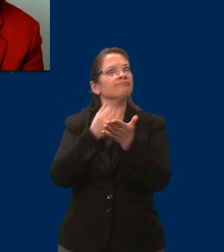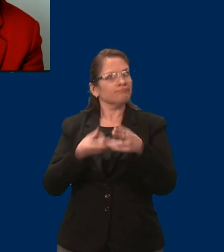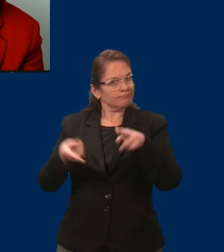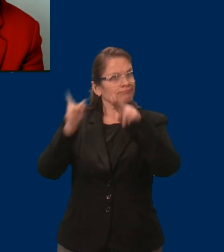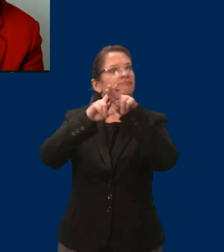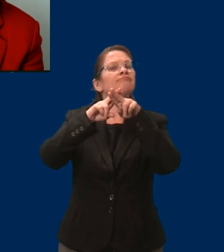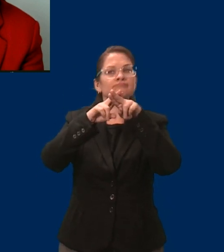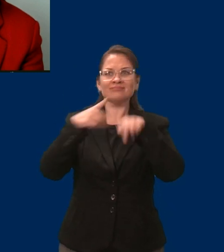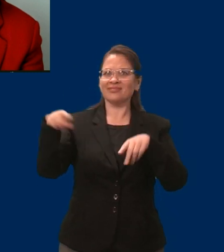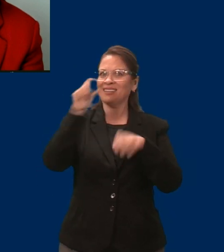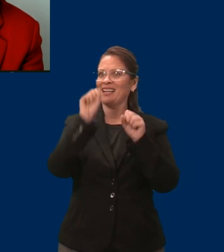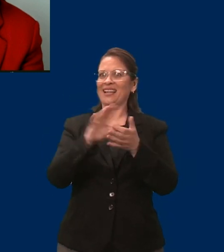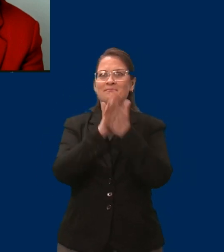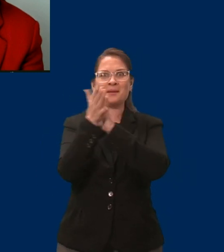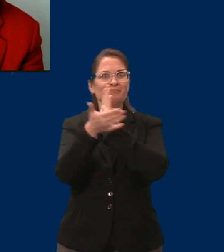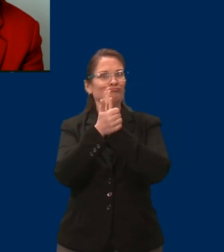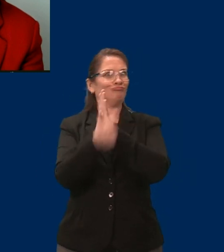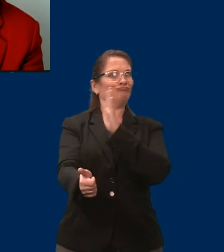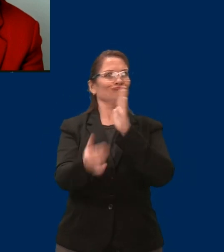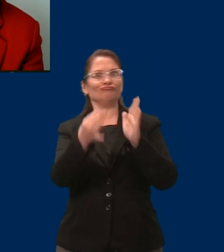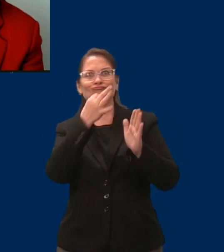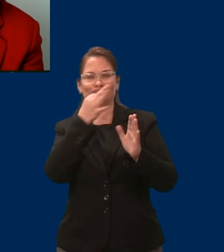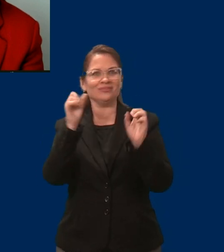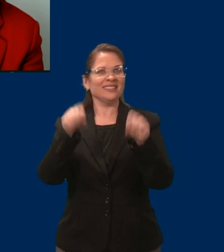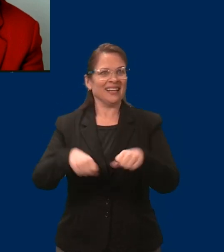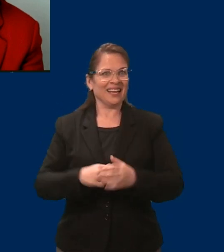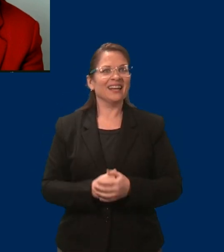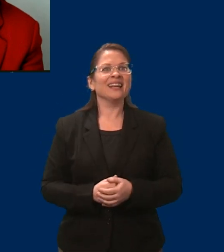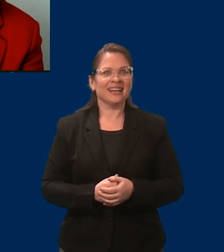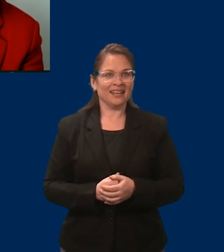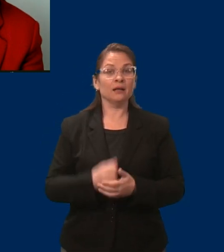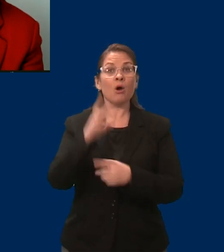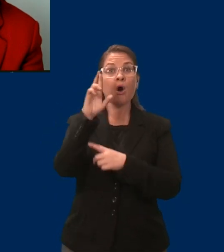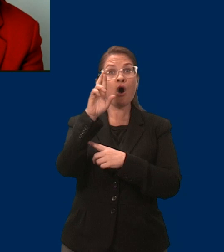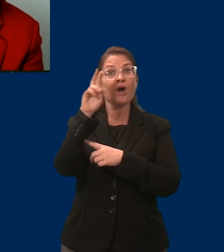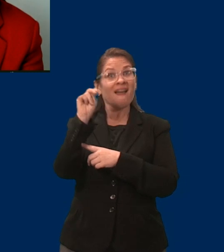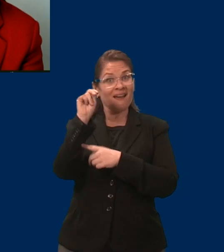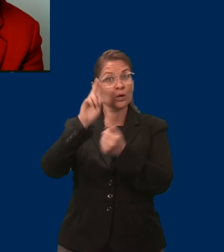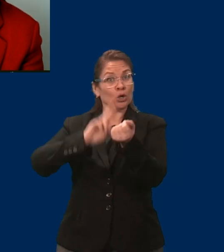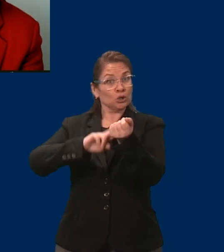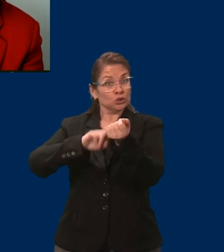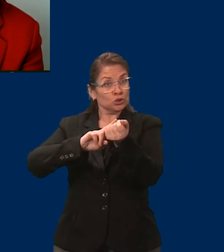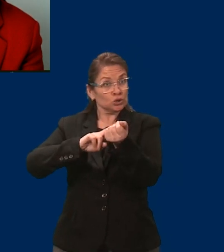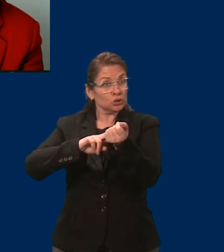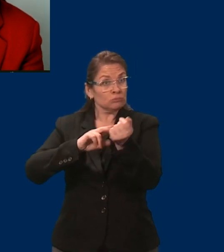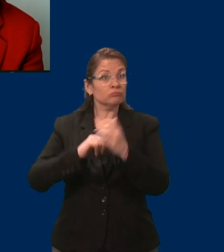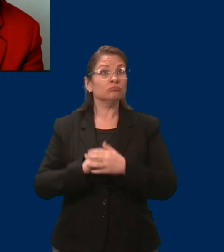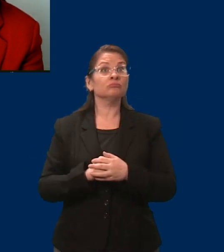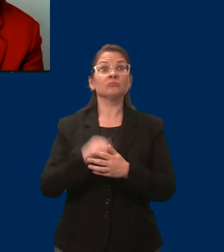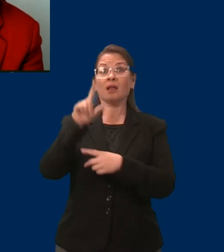increased rates for RNs, LPNs, and others with additional credentials and licenses to encourage home care workers to pursue